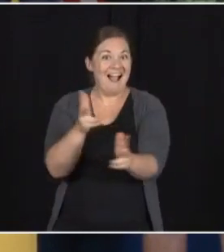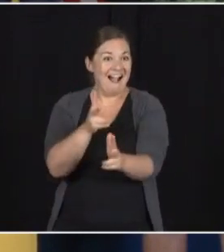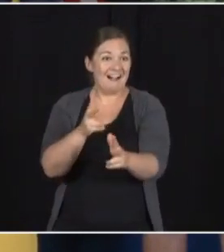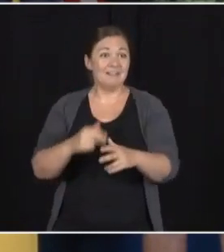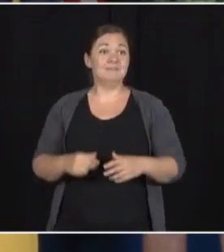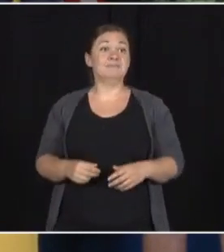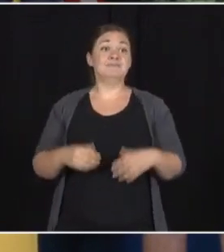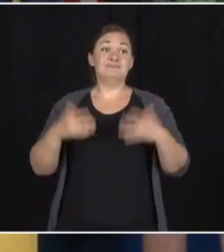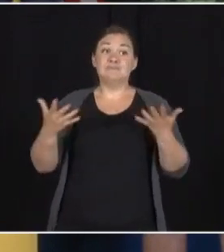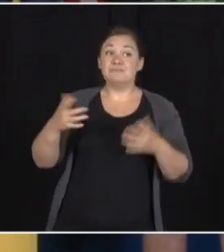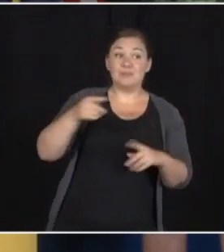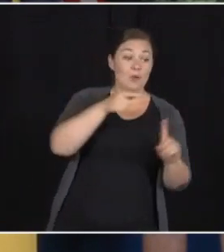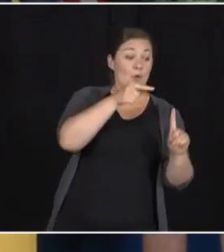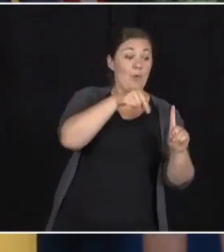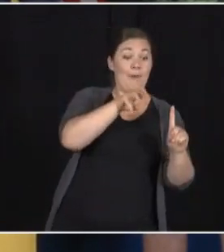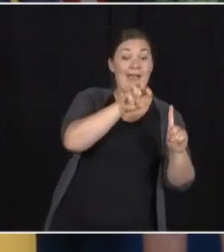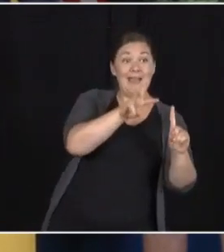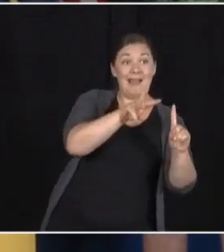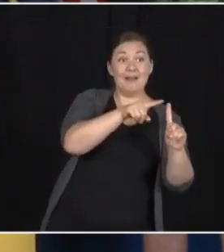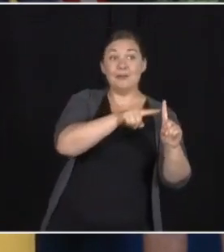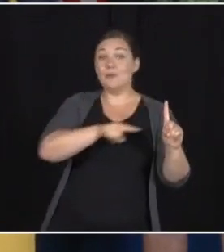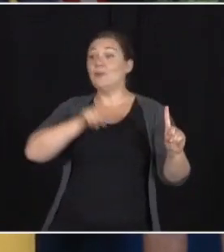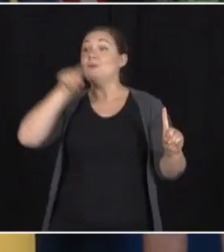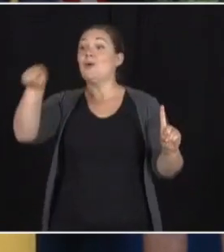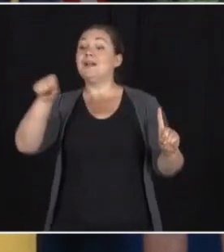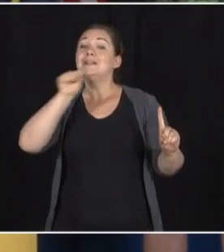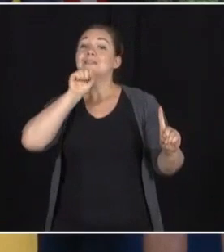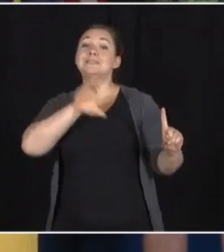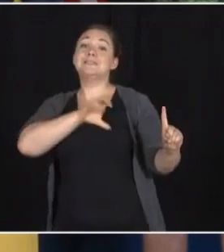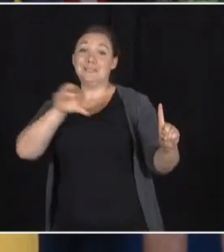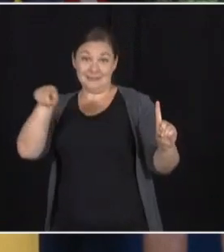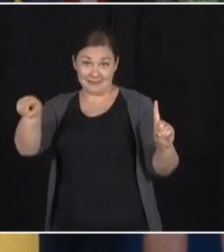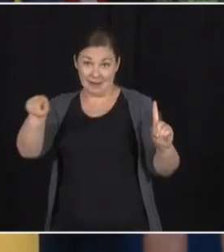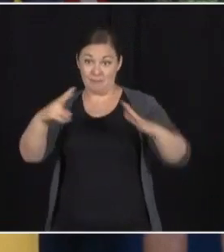These are just some of the projects that we are investing in